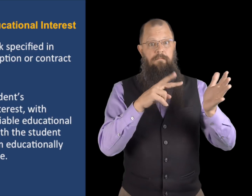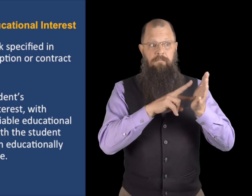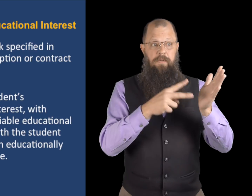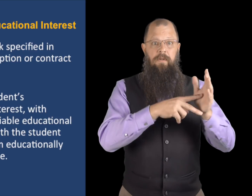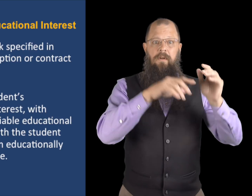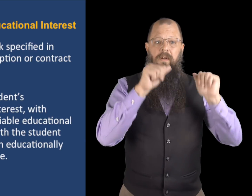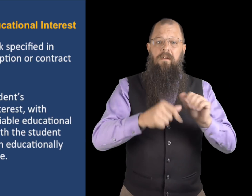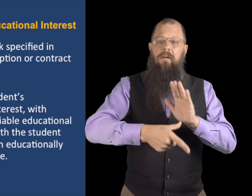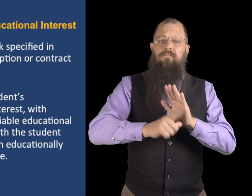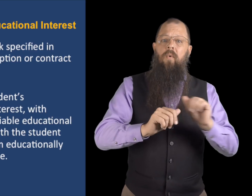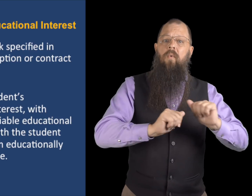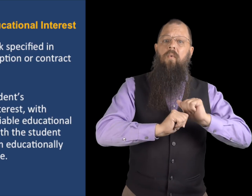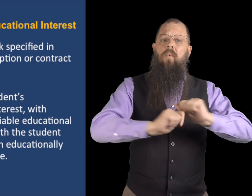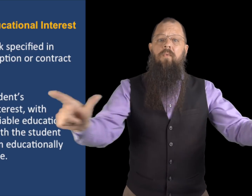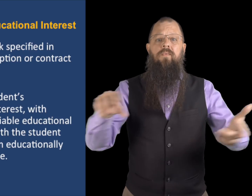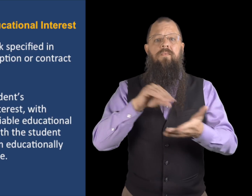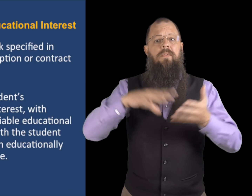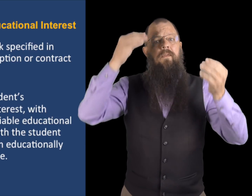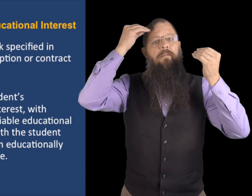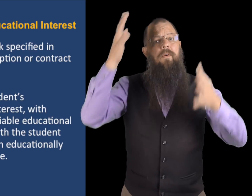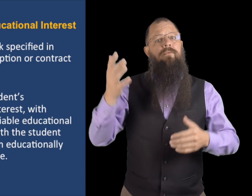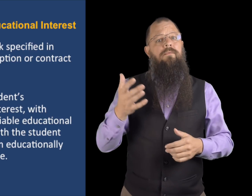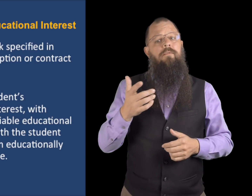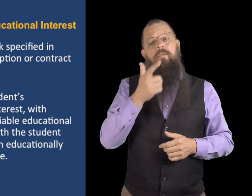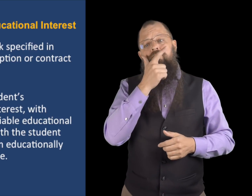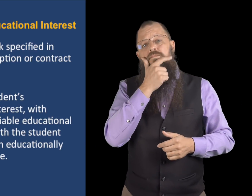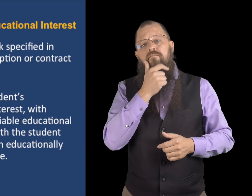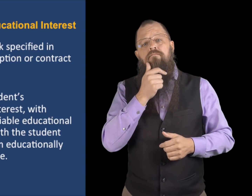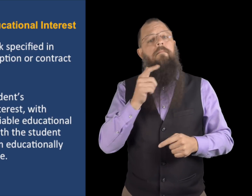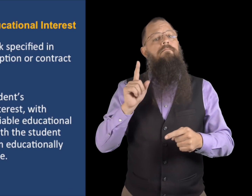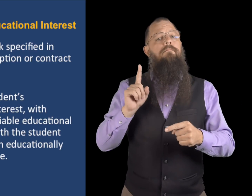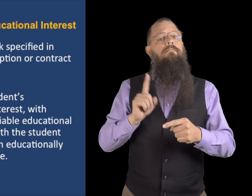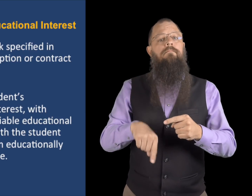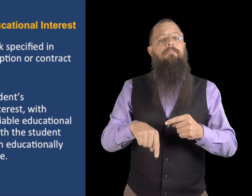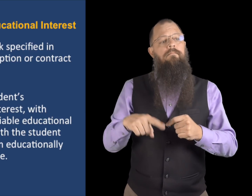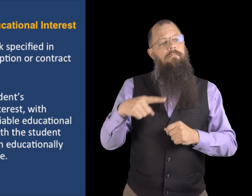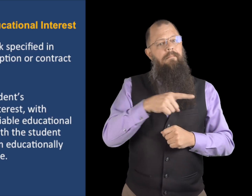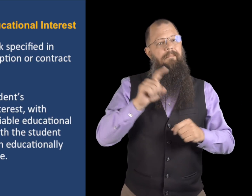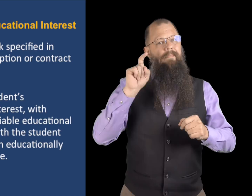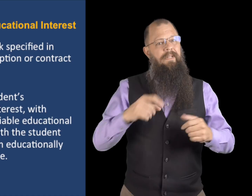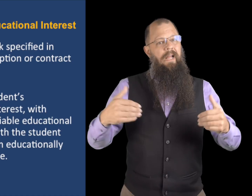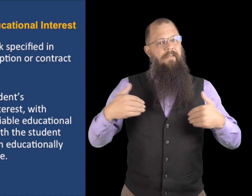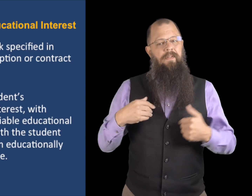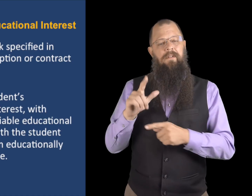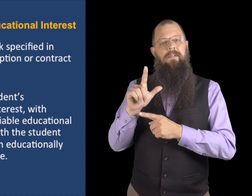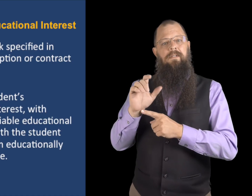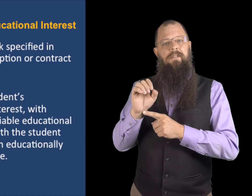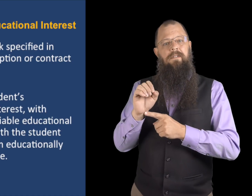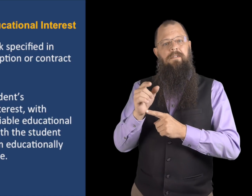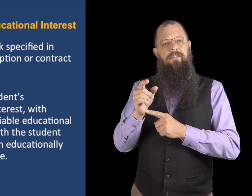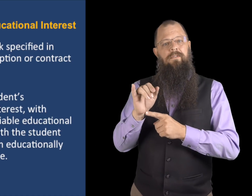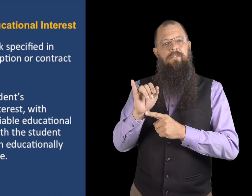A school official is unable to review any student record at their leisure.